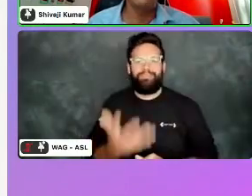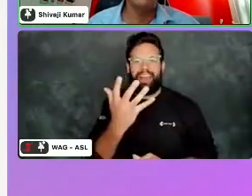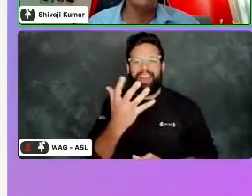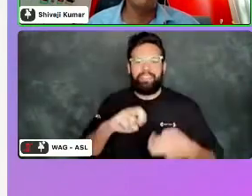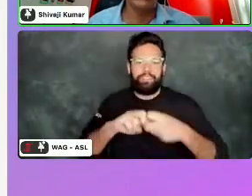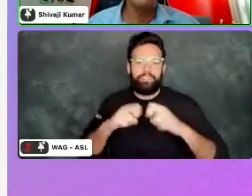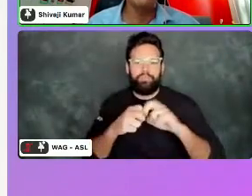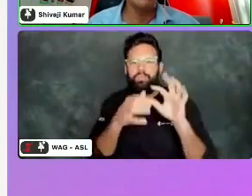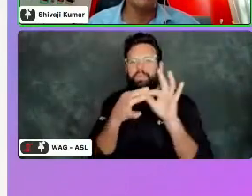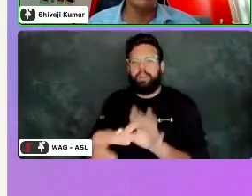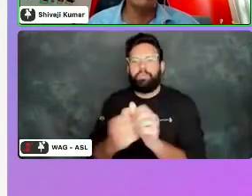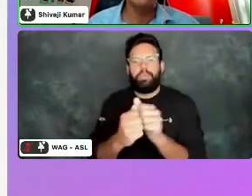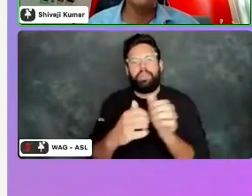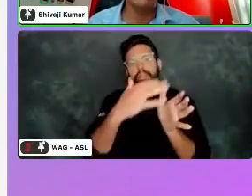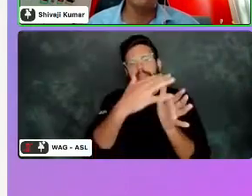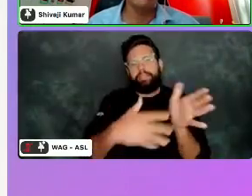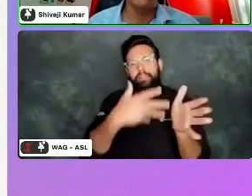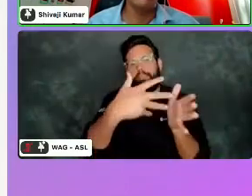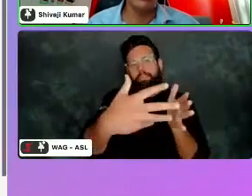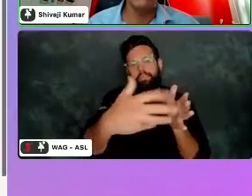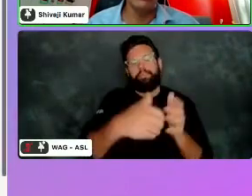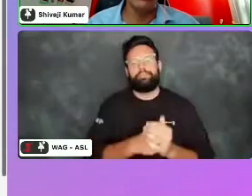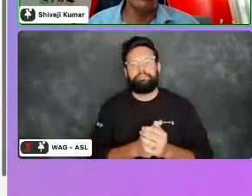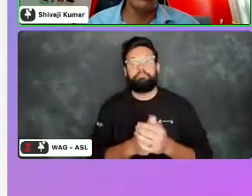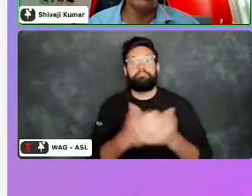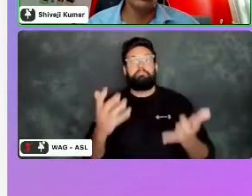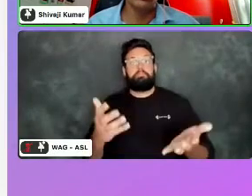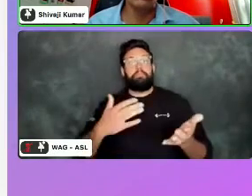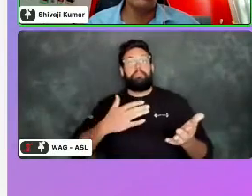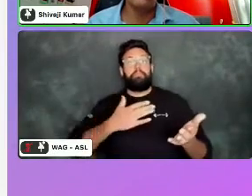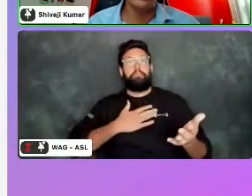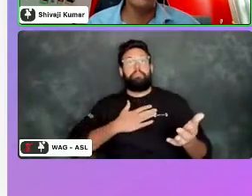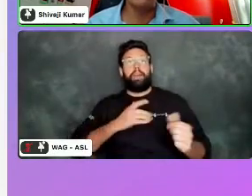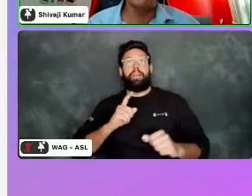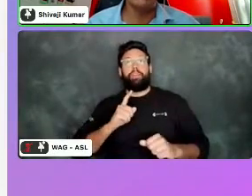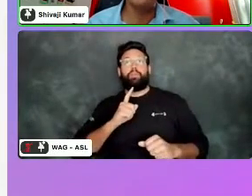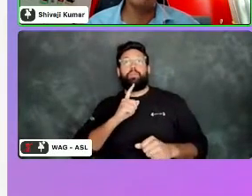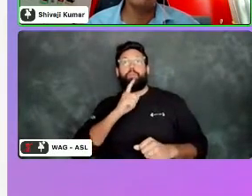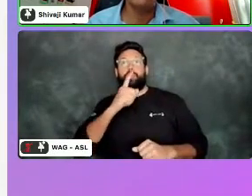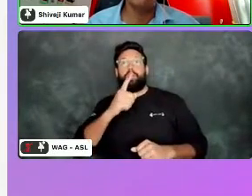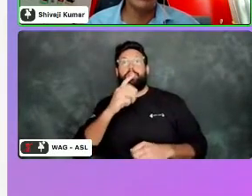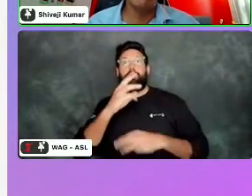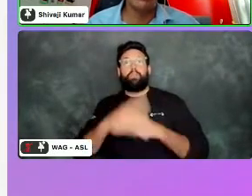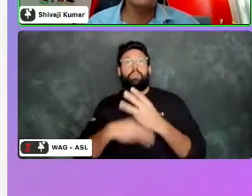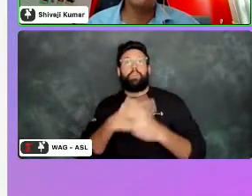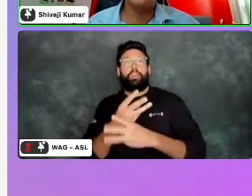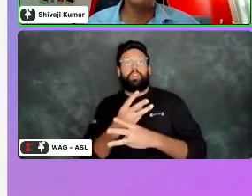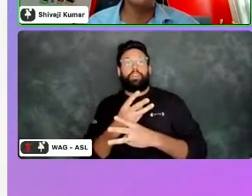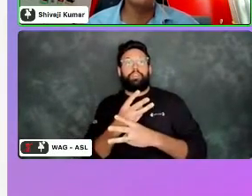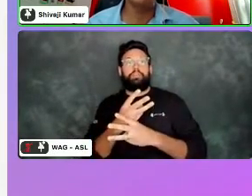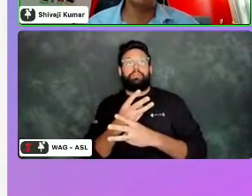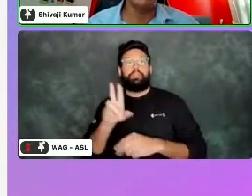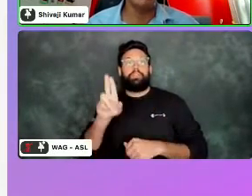Now in my real world, my real world which is the US Bank, we have lots of tables.